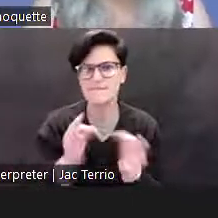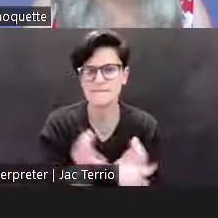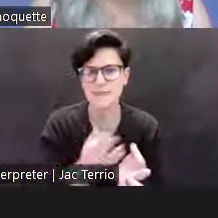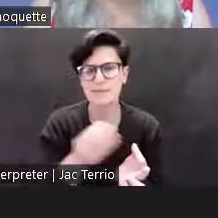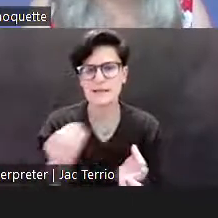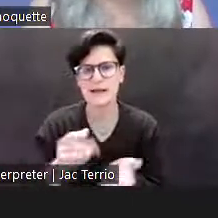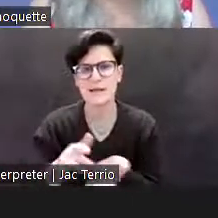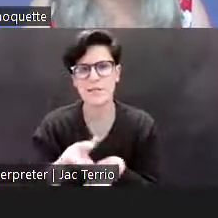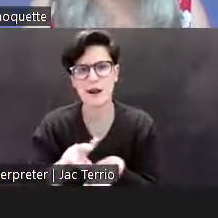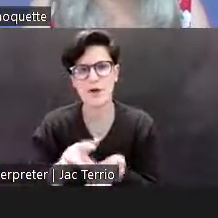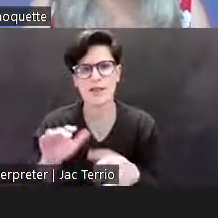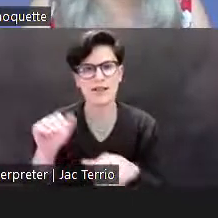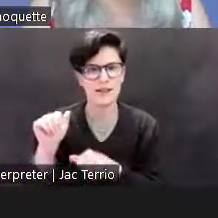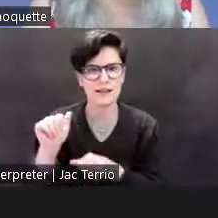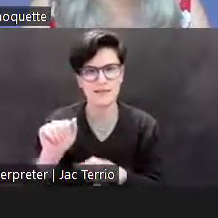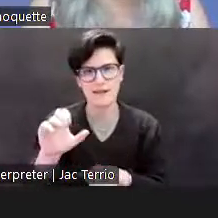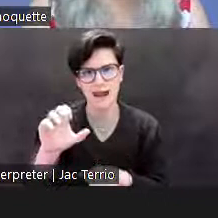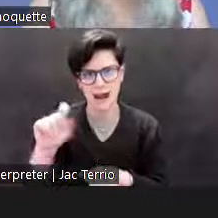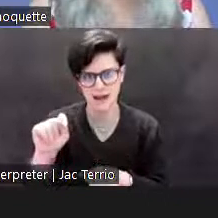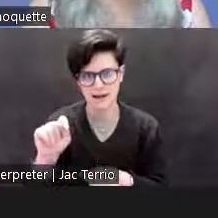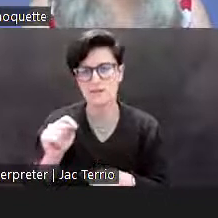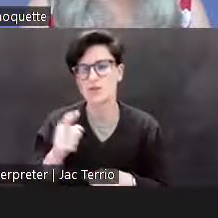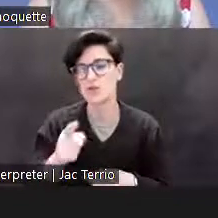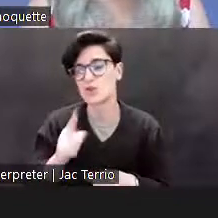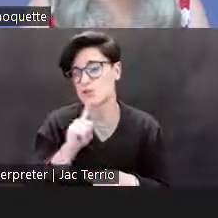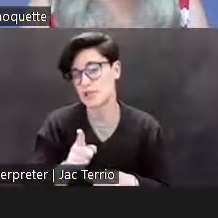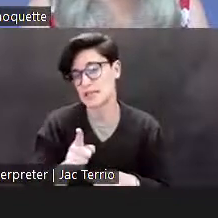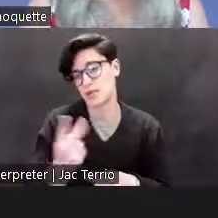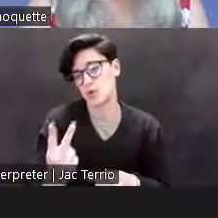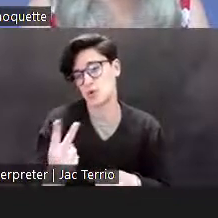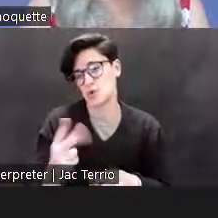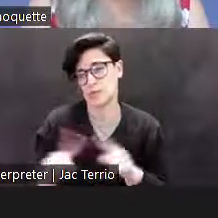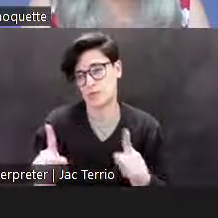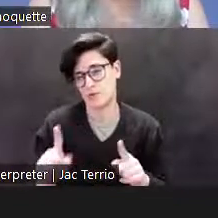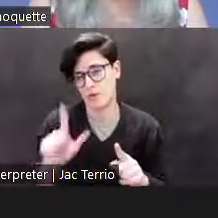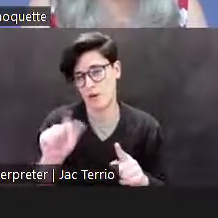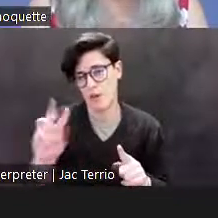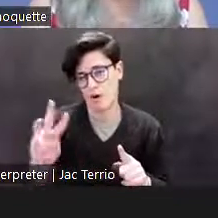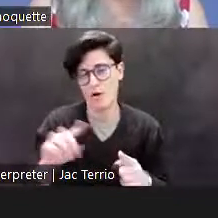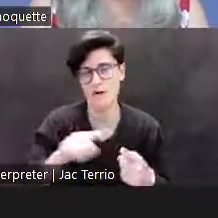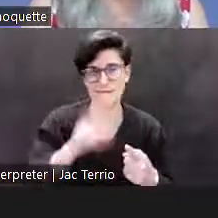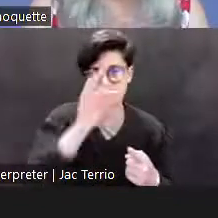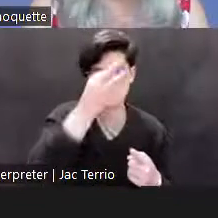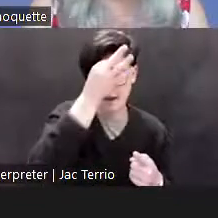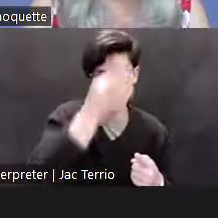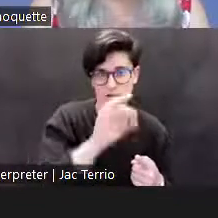15:42:23 There are actually 2 different laws There's a Federal Fmla that Connecticut Fmla.